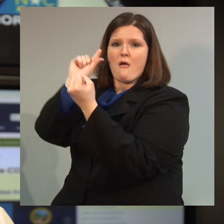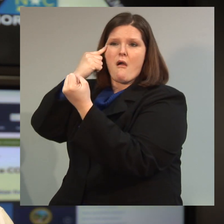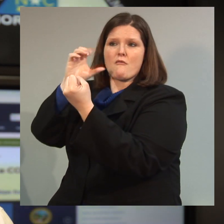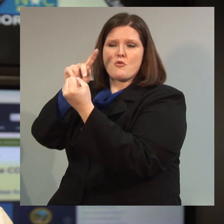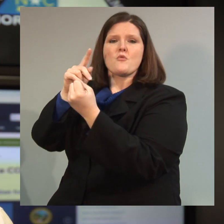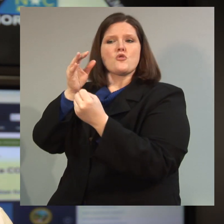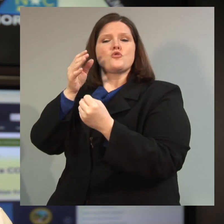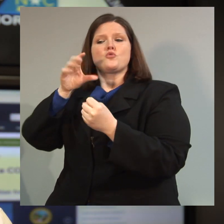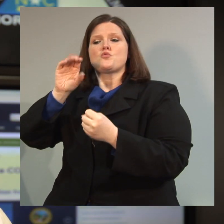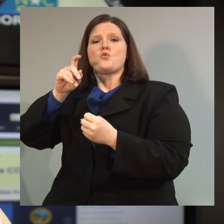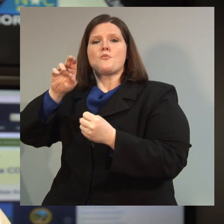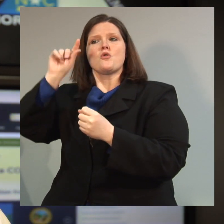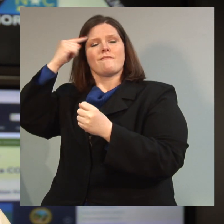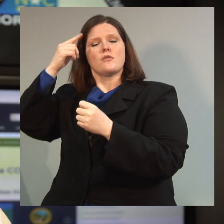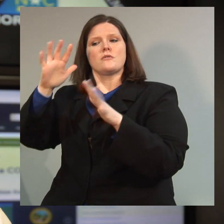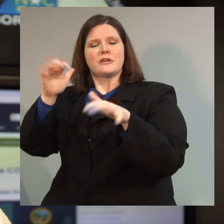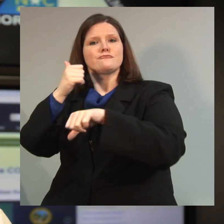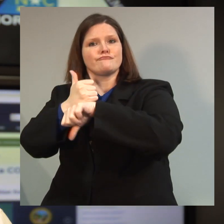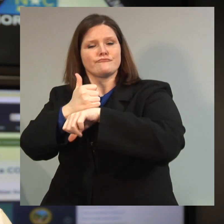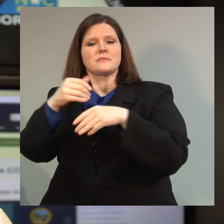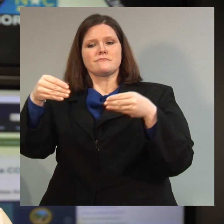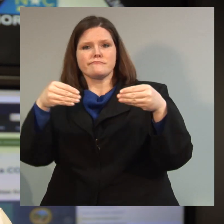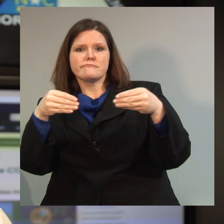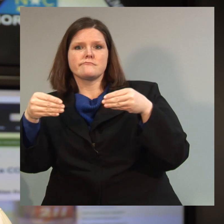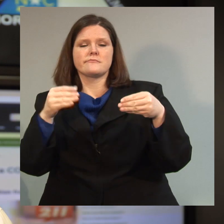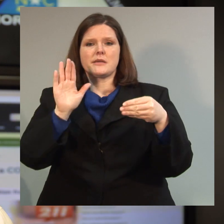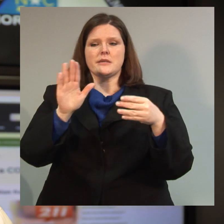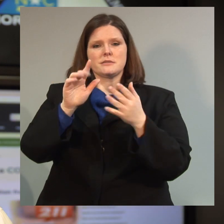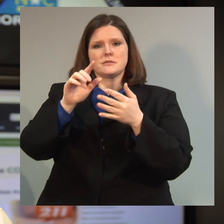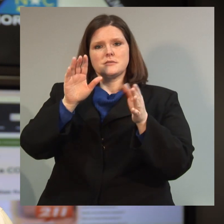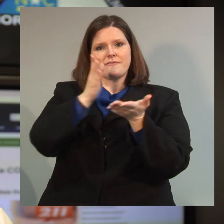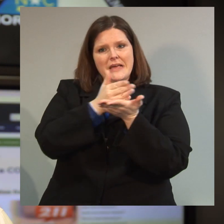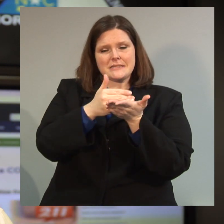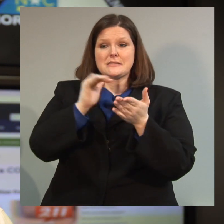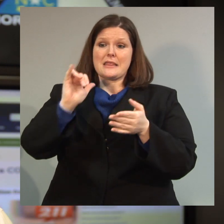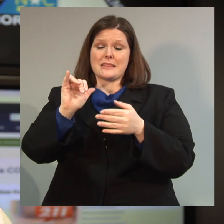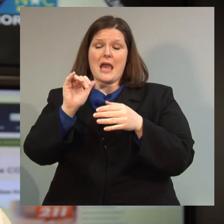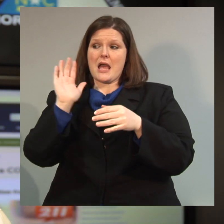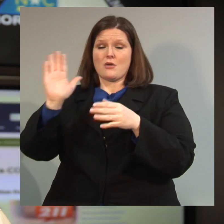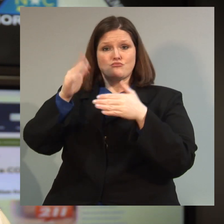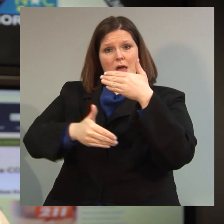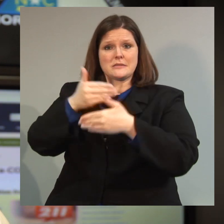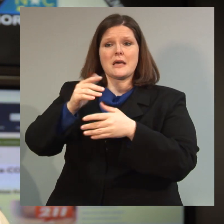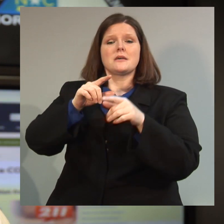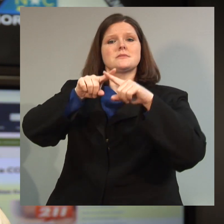a strategy for easing restrictions while staying ahead of the curve, which builds on testing, tracing, and trends.